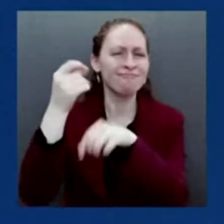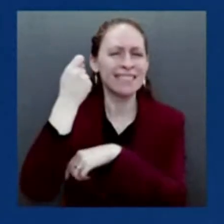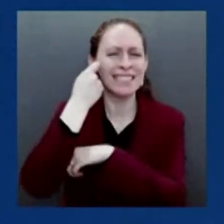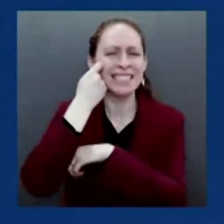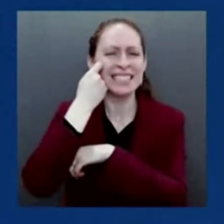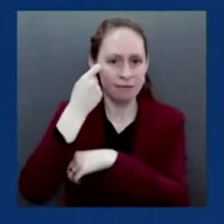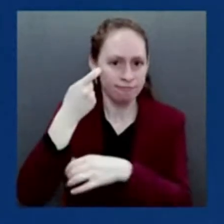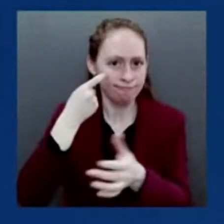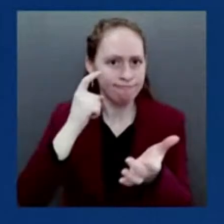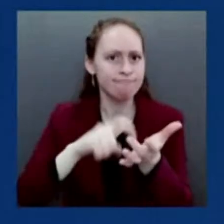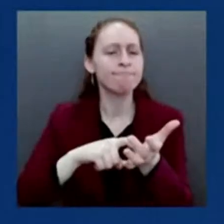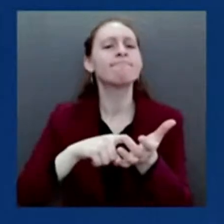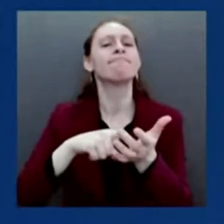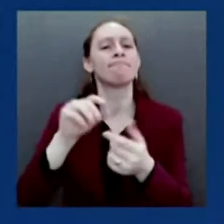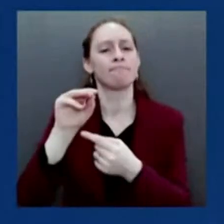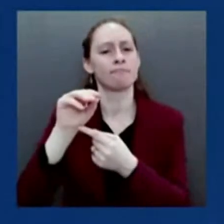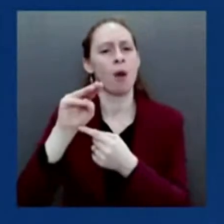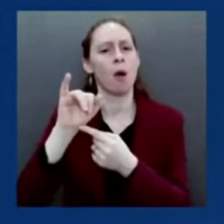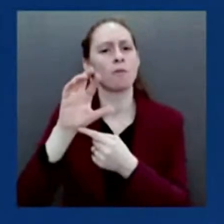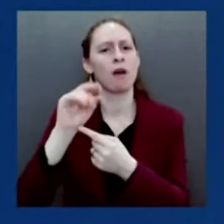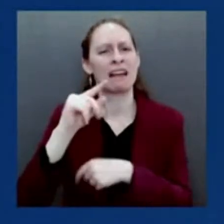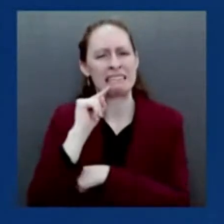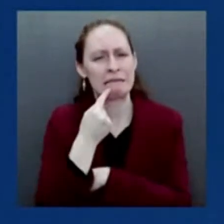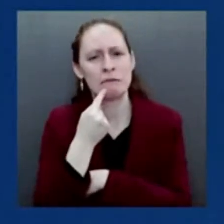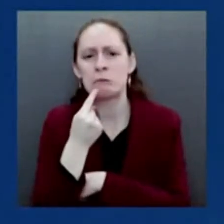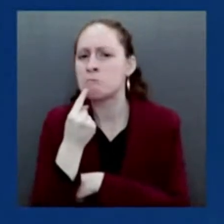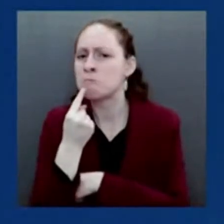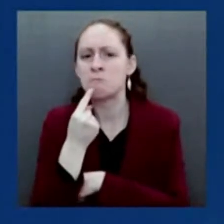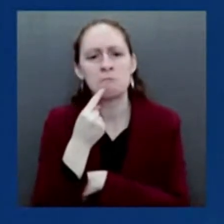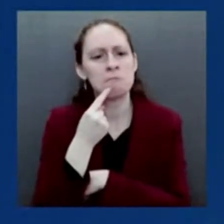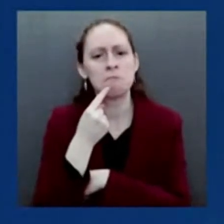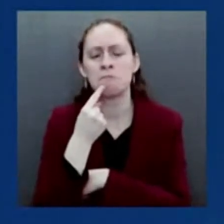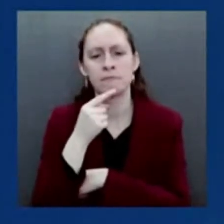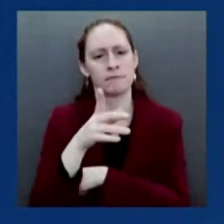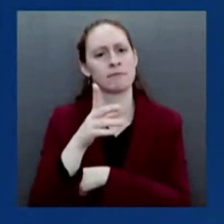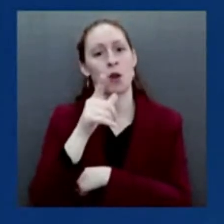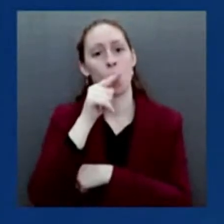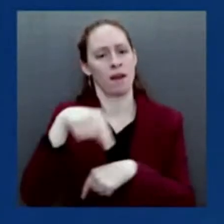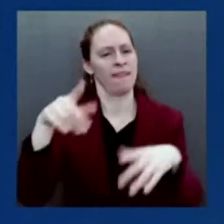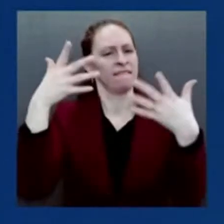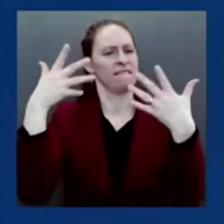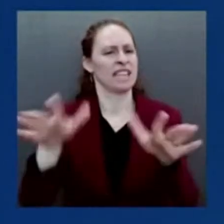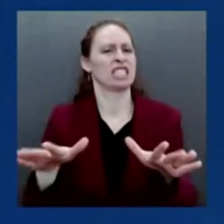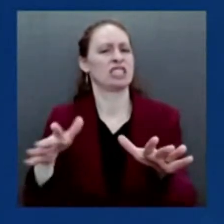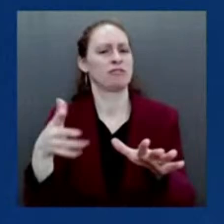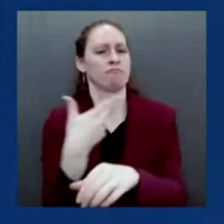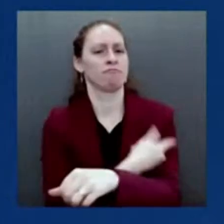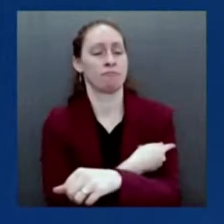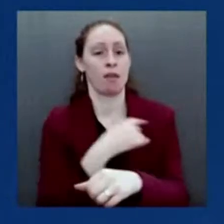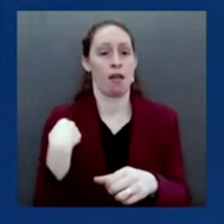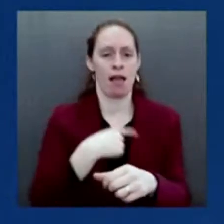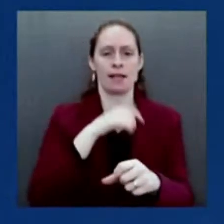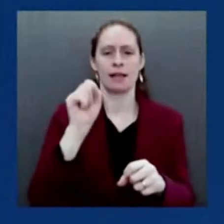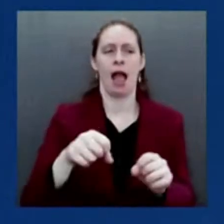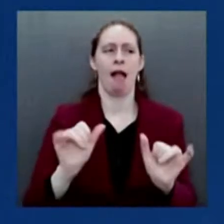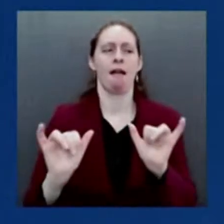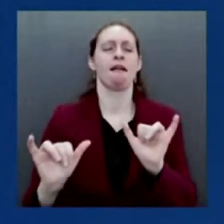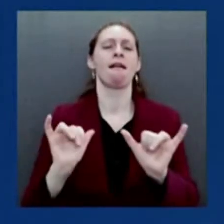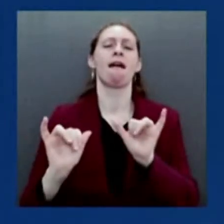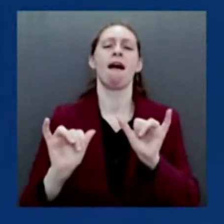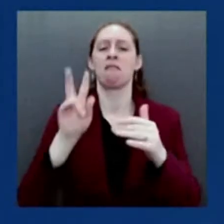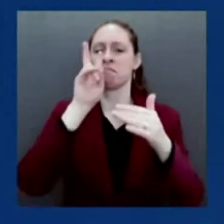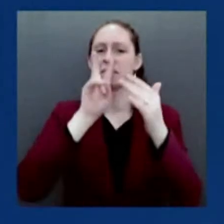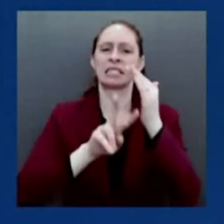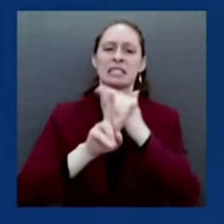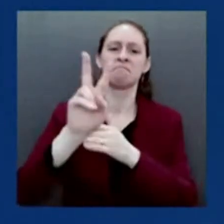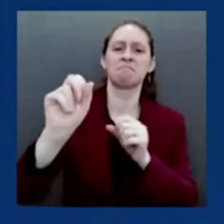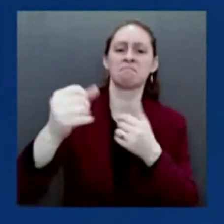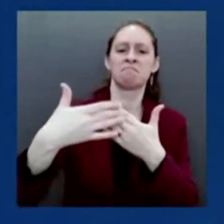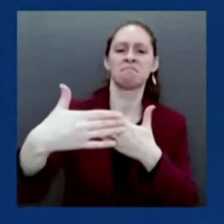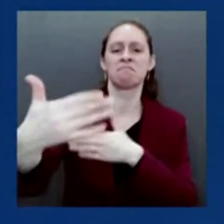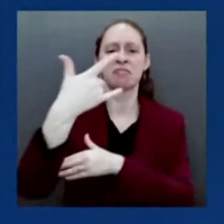IS GOING TO BE A LESS SEVERE,